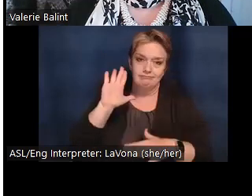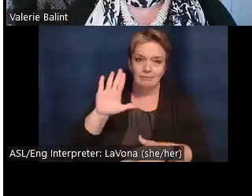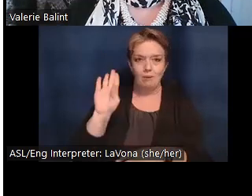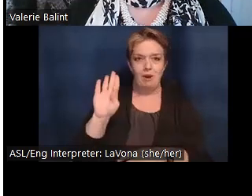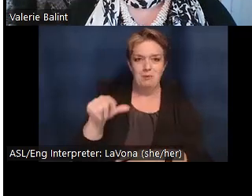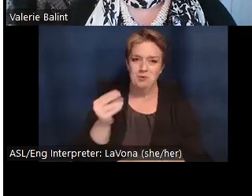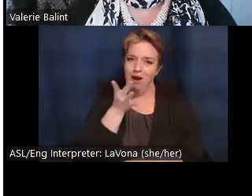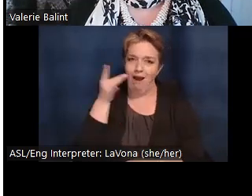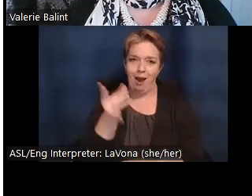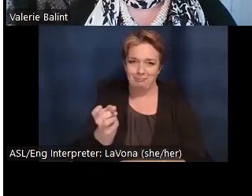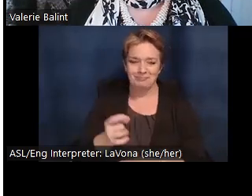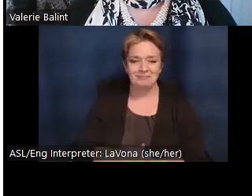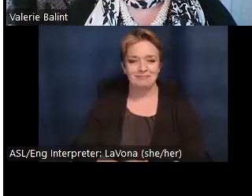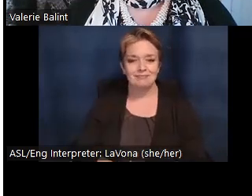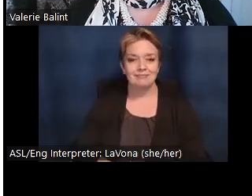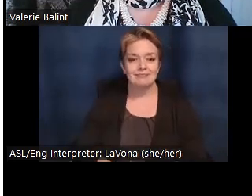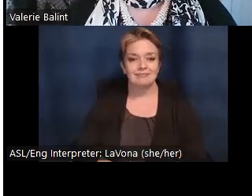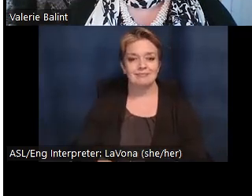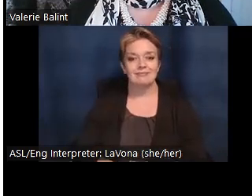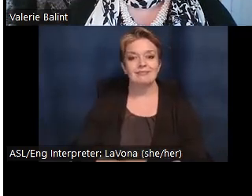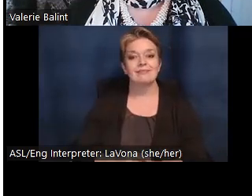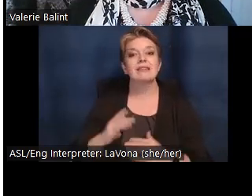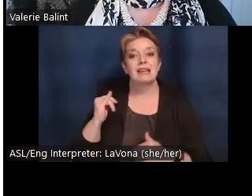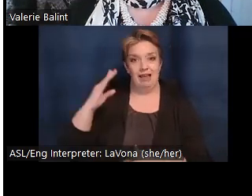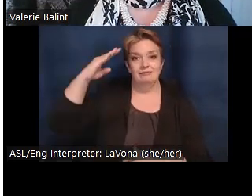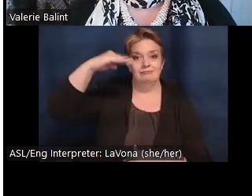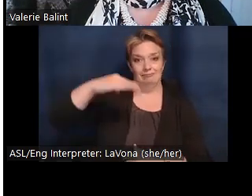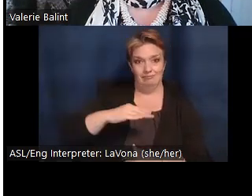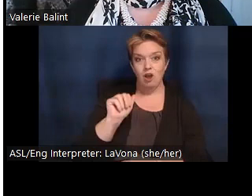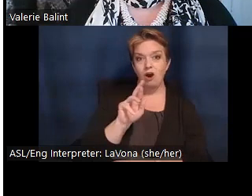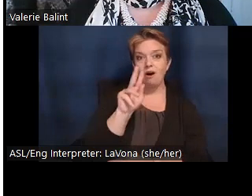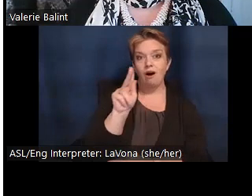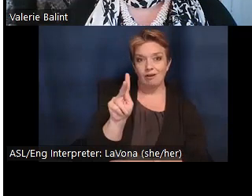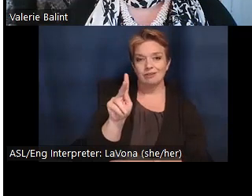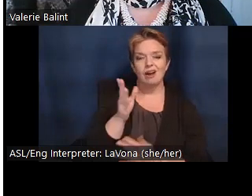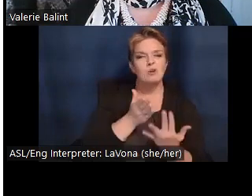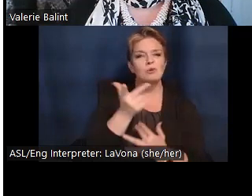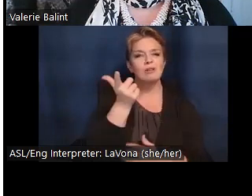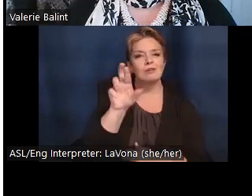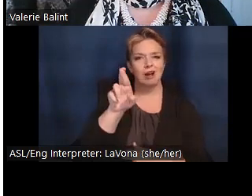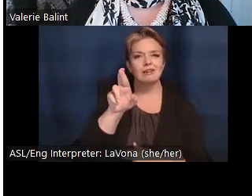As we head through Arkansas, the capital city – which is Little Rock– is absolutely worth a visit.